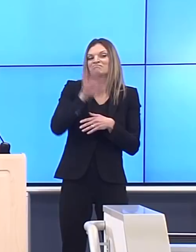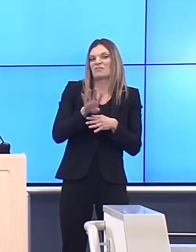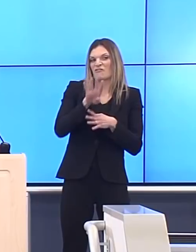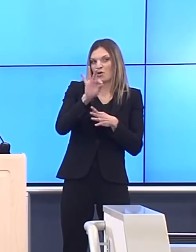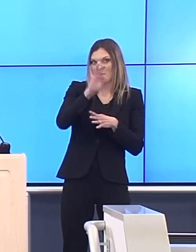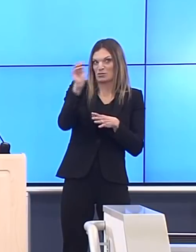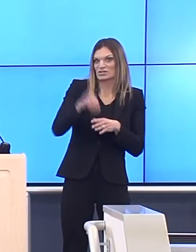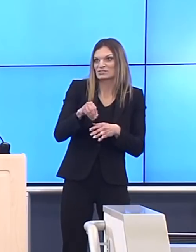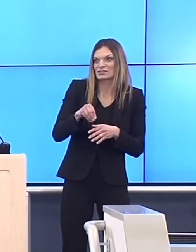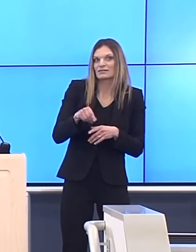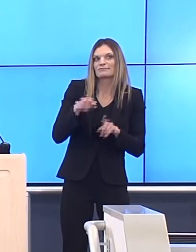ARE CURRENTLY INVESTIGATING